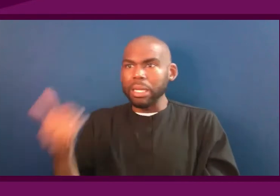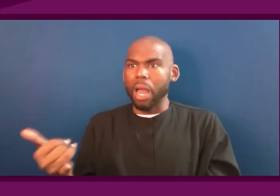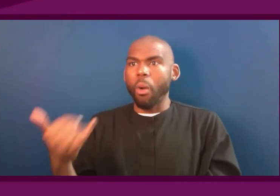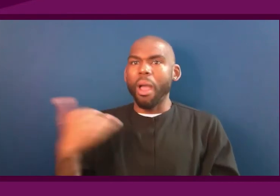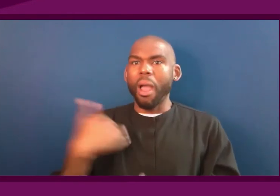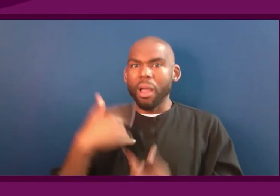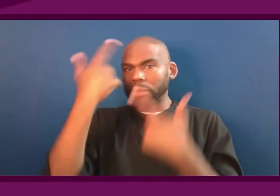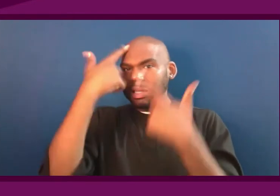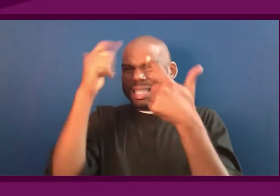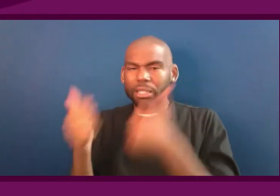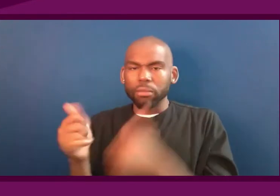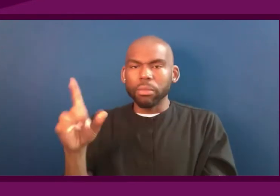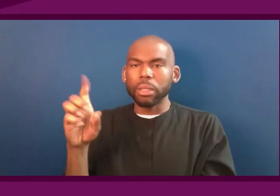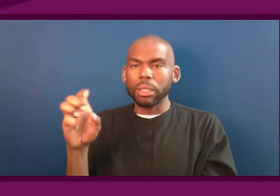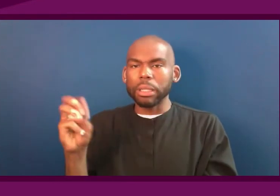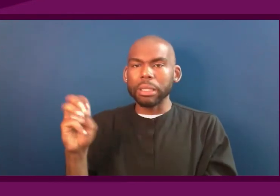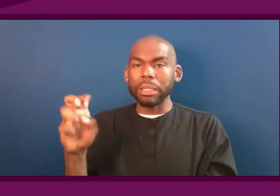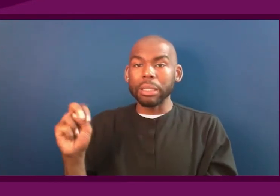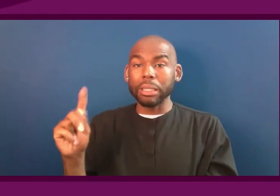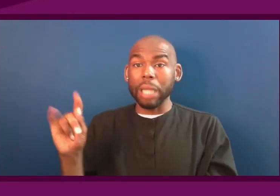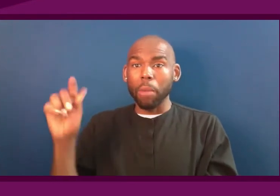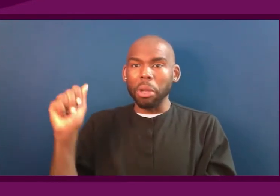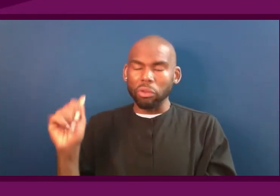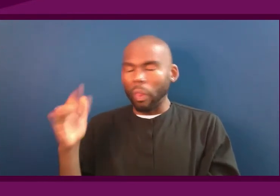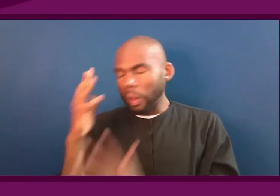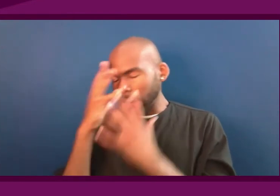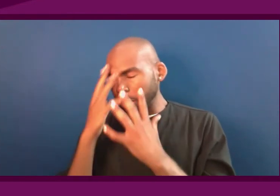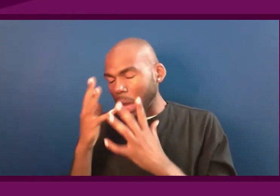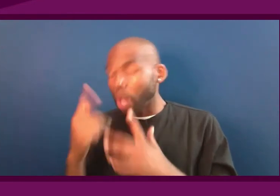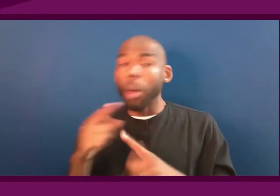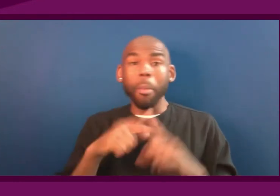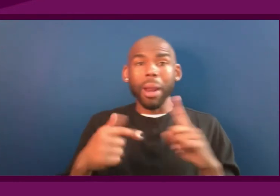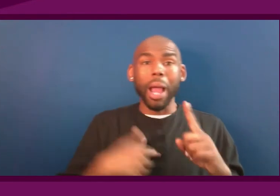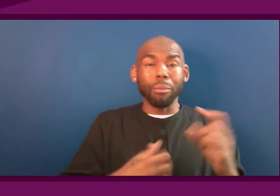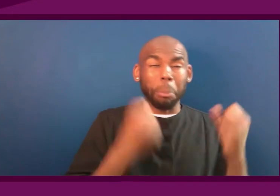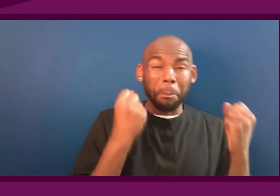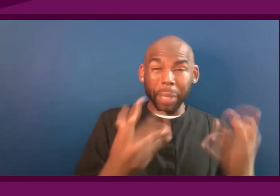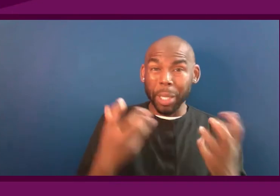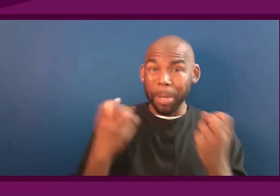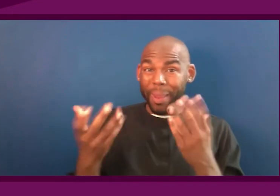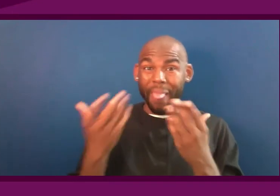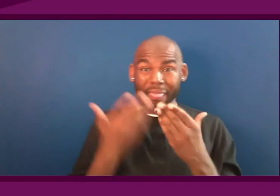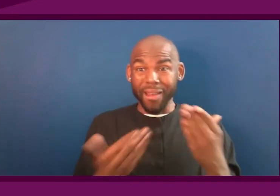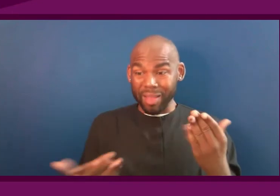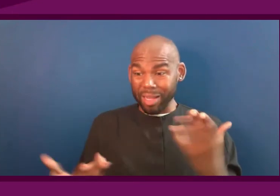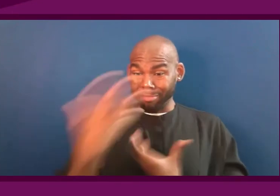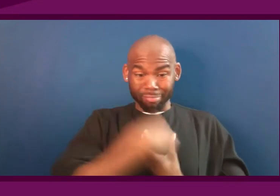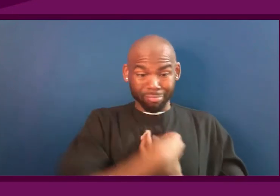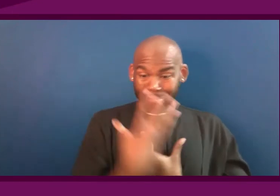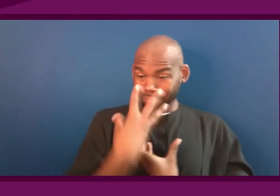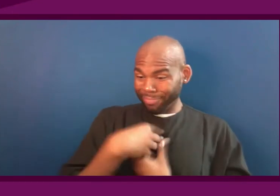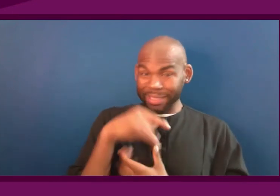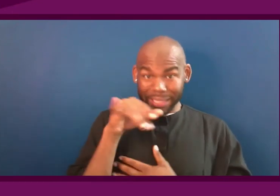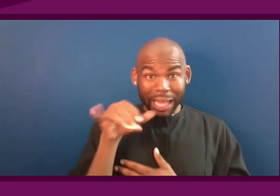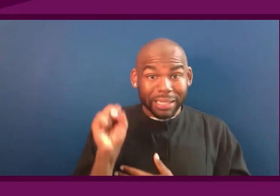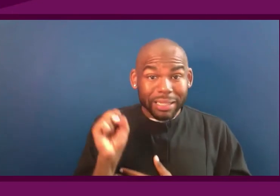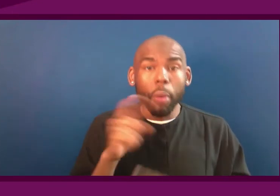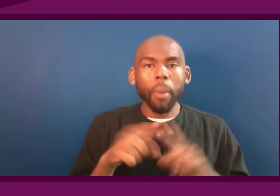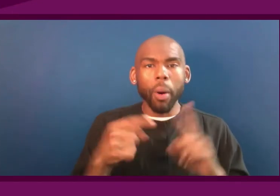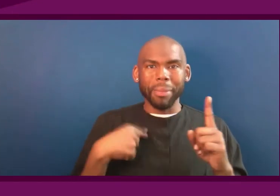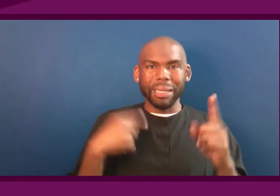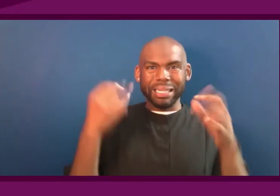was not be the CEO of the organization. Instead I selected, and with my team, we selected